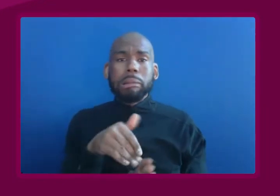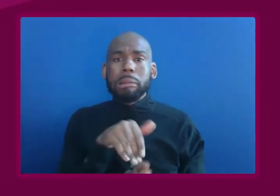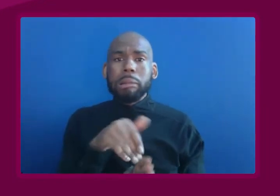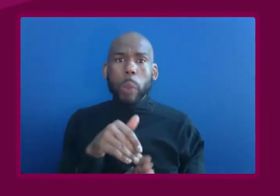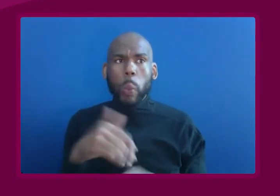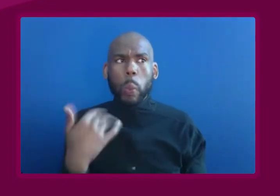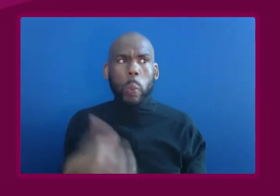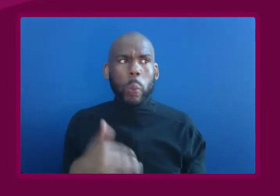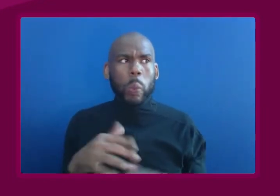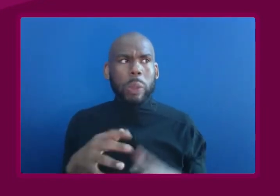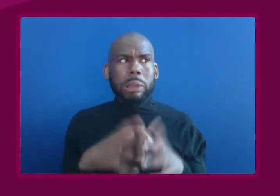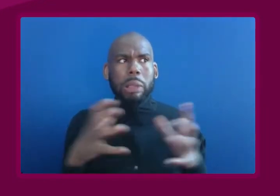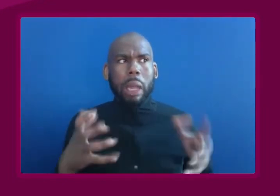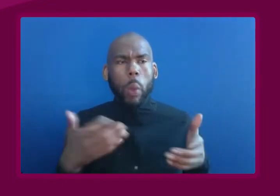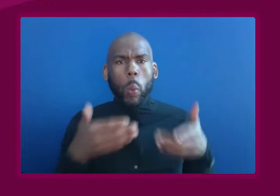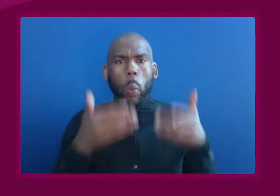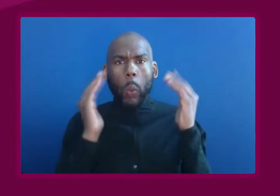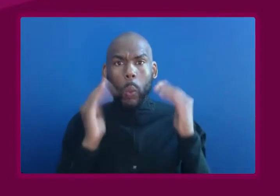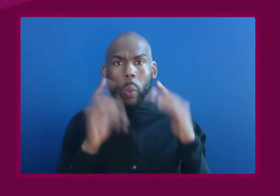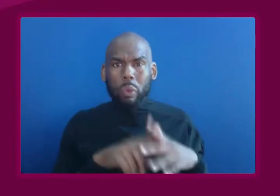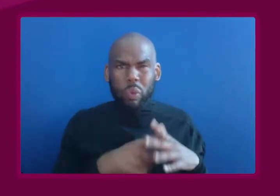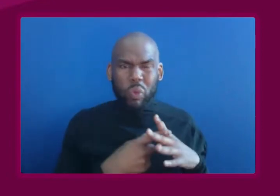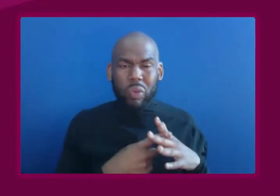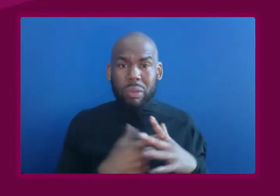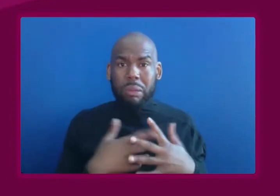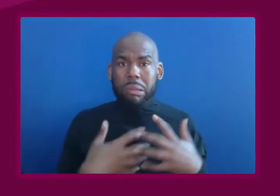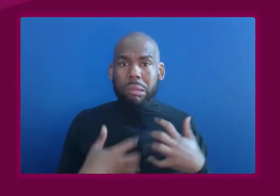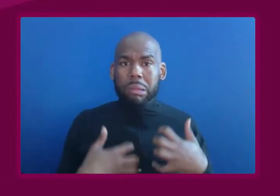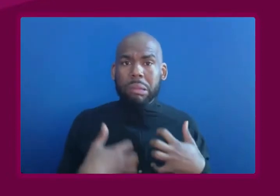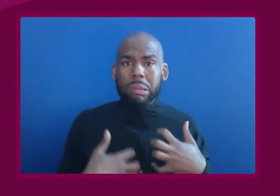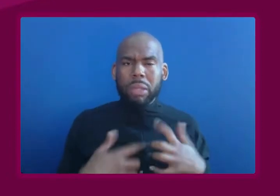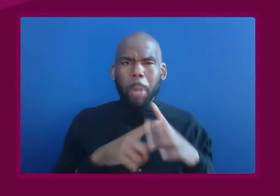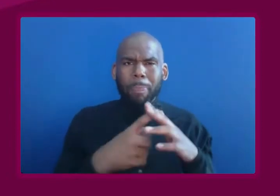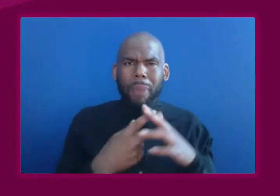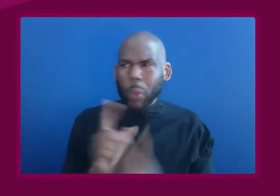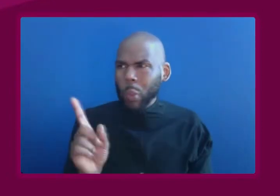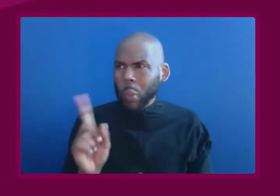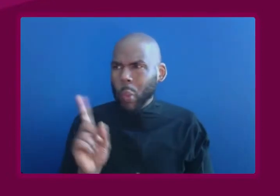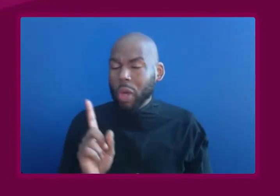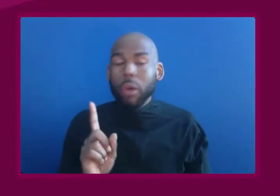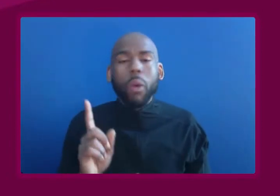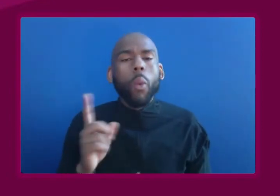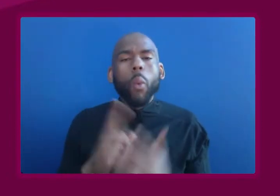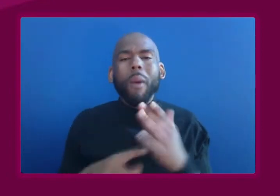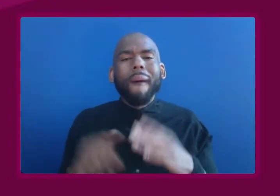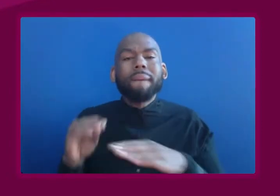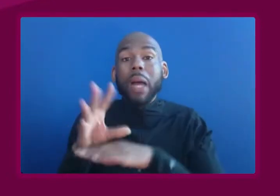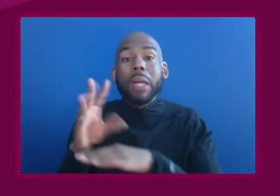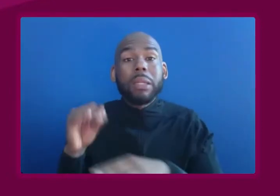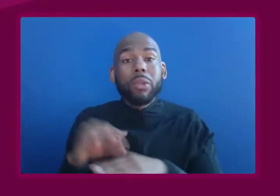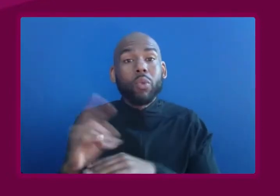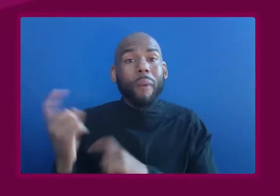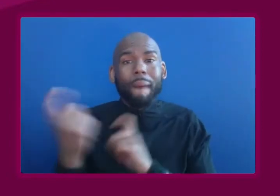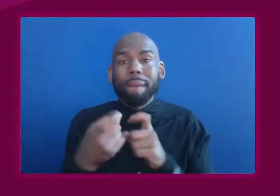This is overwhelming to even get started," and they may not even know where to begin? What advice would you give to that company?